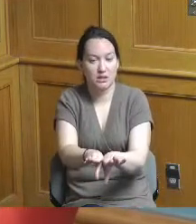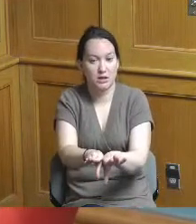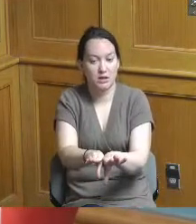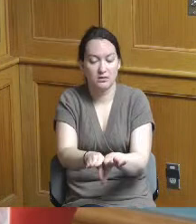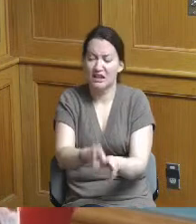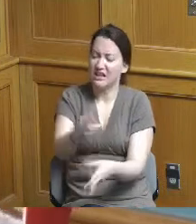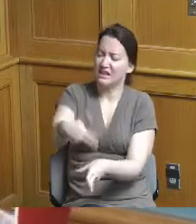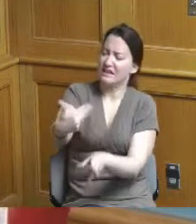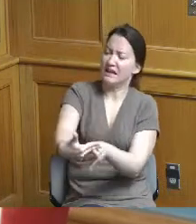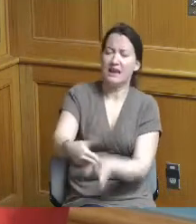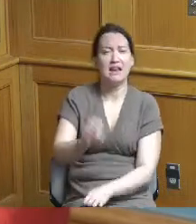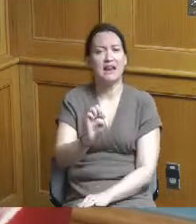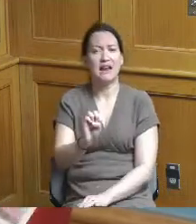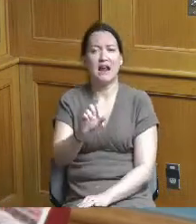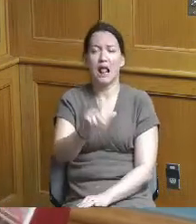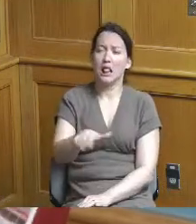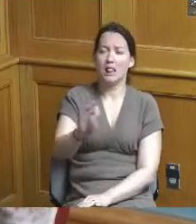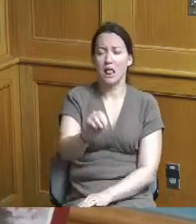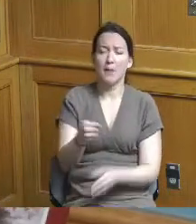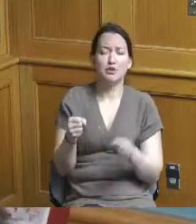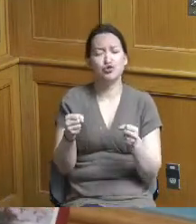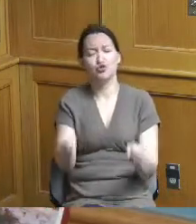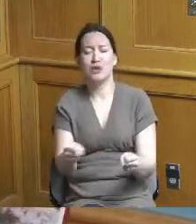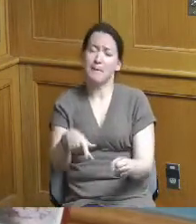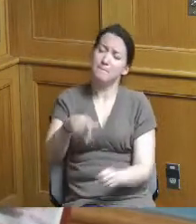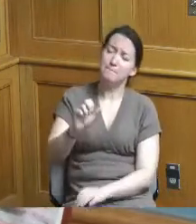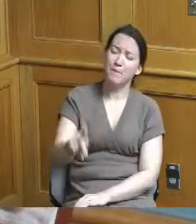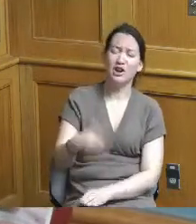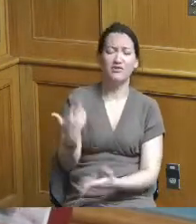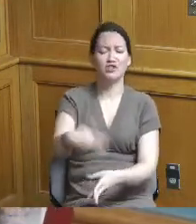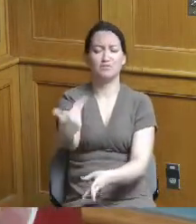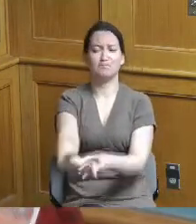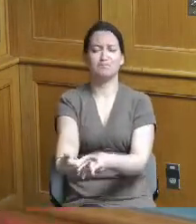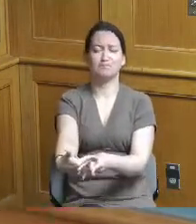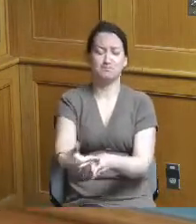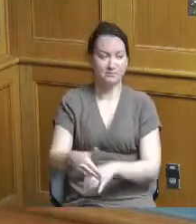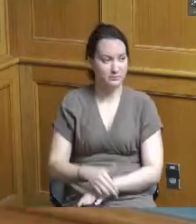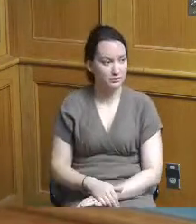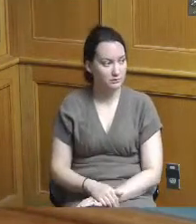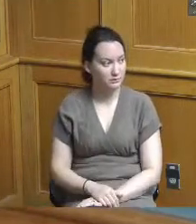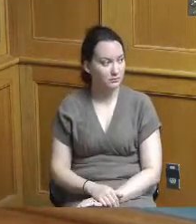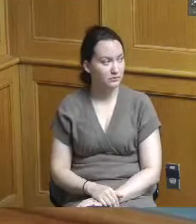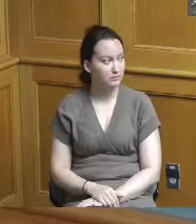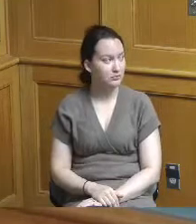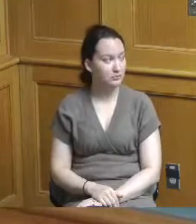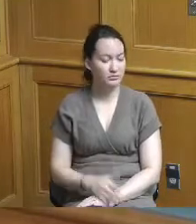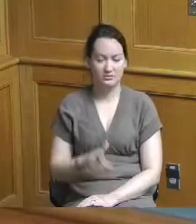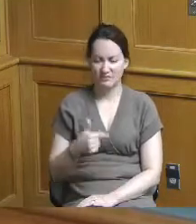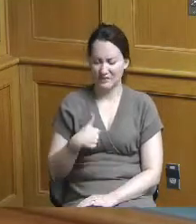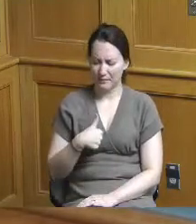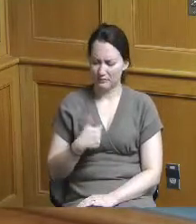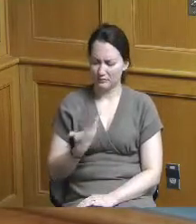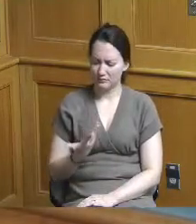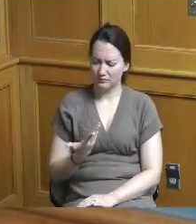name for it Elm Street Park already been named so that's where I'm kind of it's a matter of